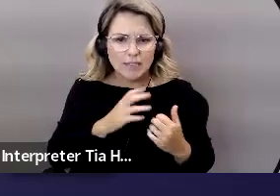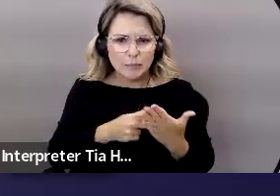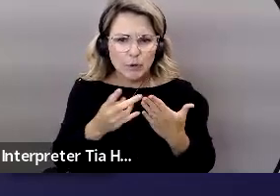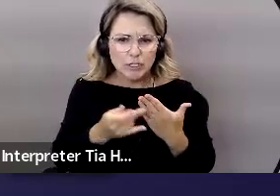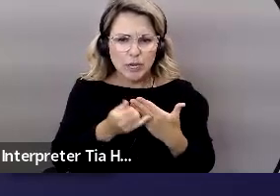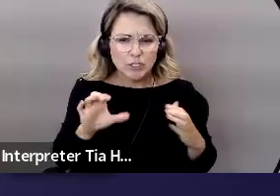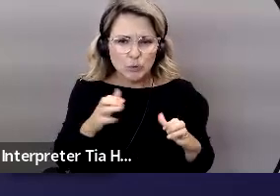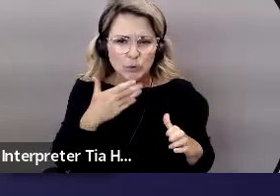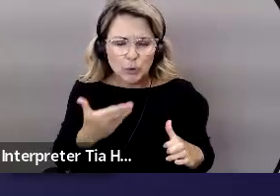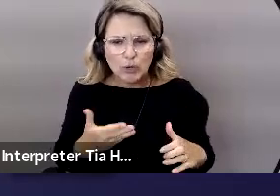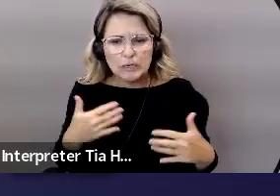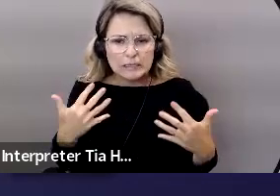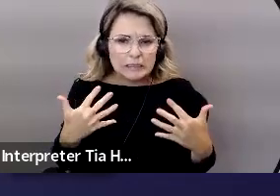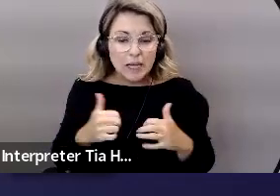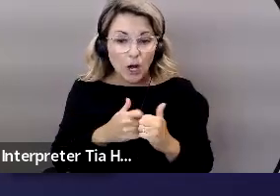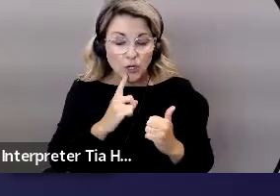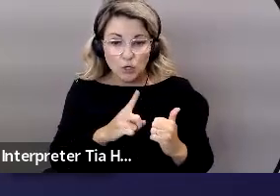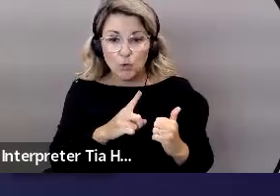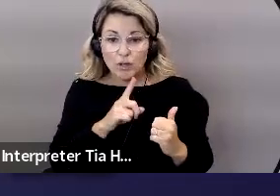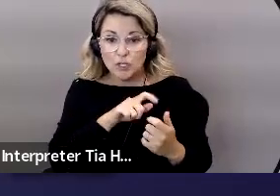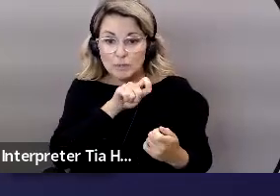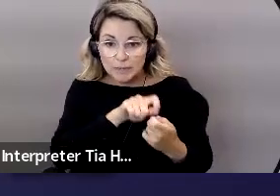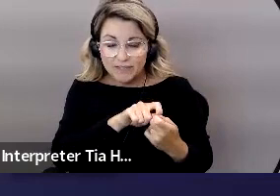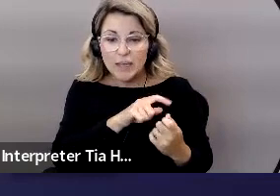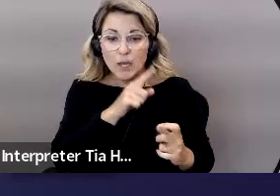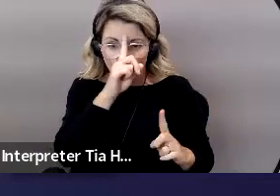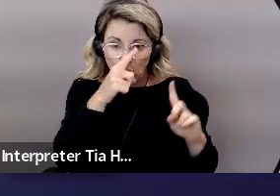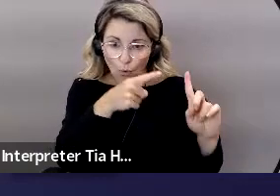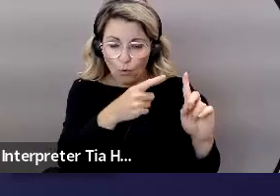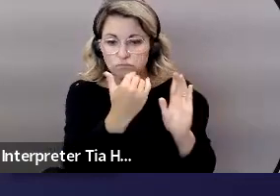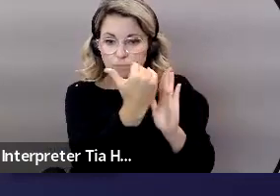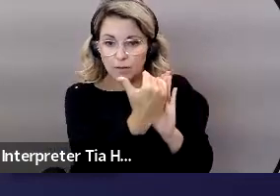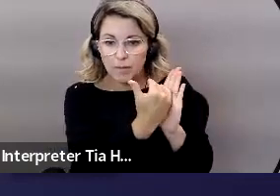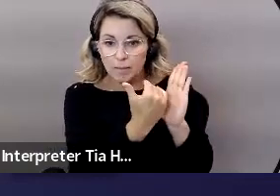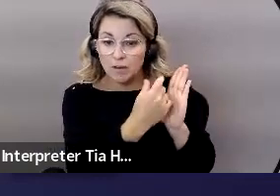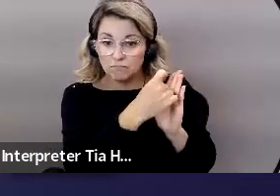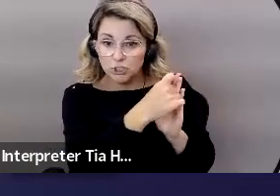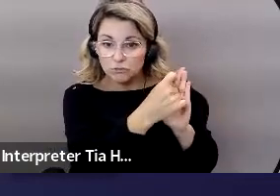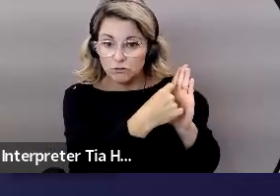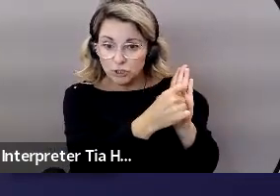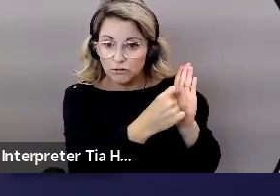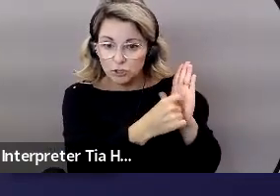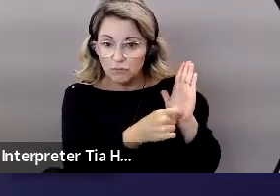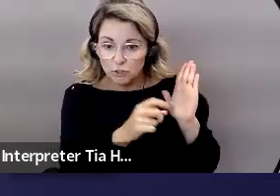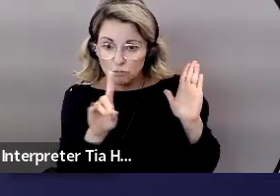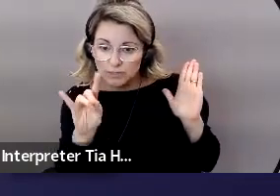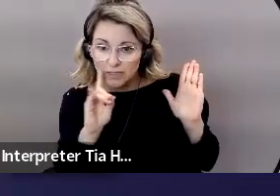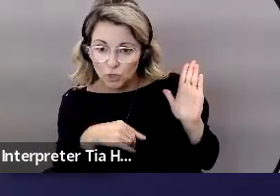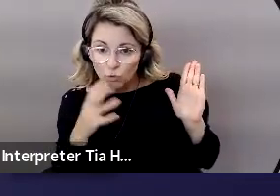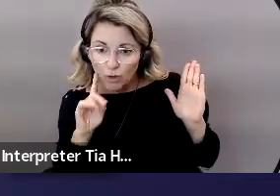Are we hitting our milestones that we set forth in our plan to be able to hit. And if not, what needs